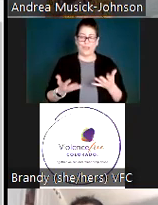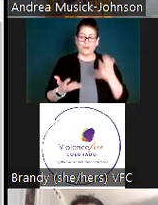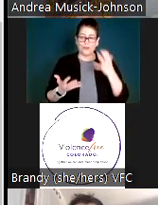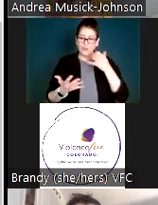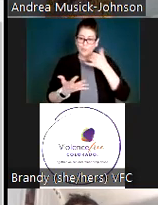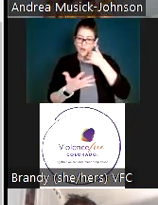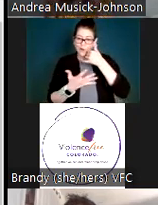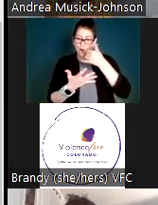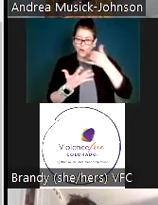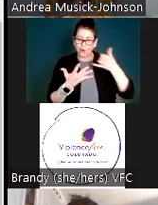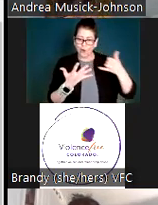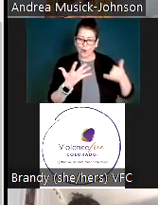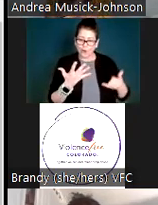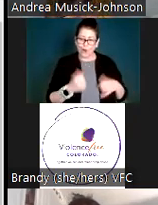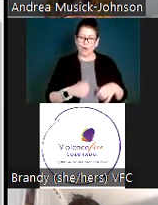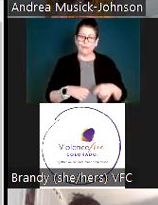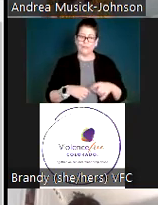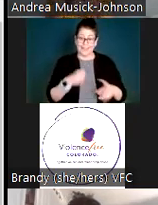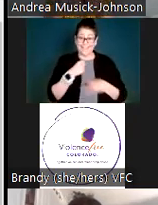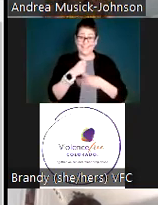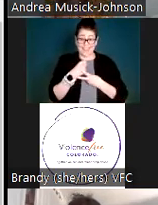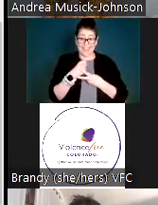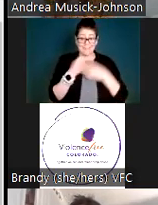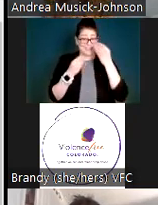and you wanted to save that information so you didn't have to go back and look again.